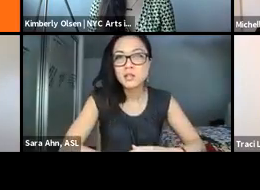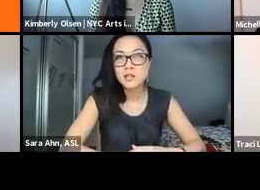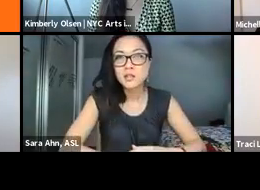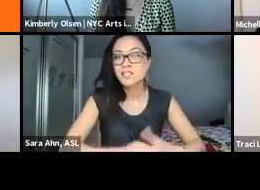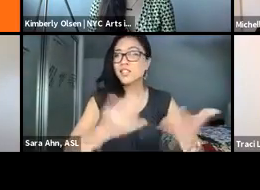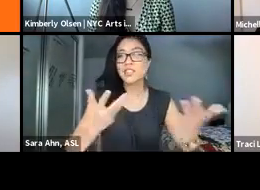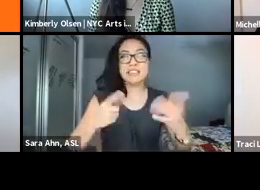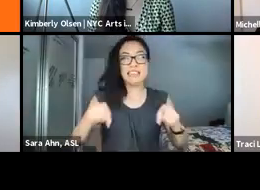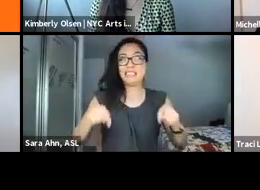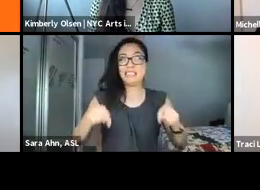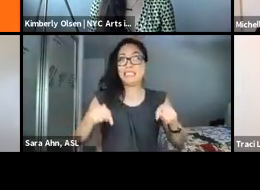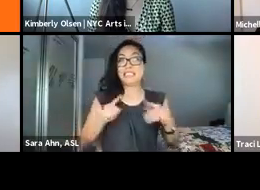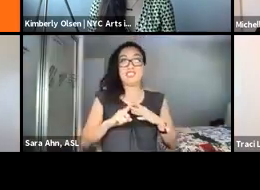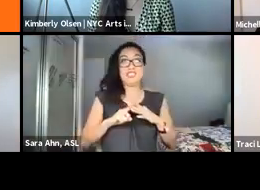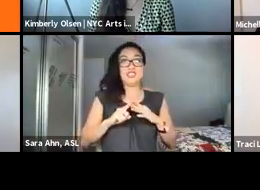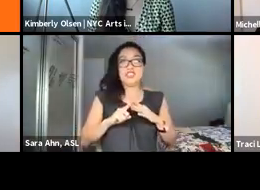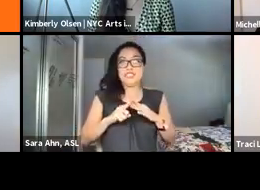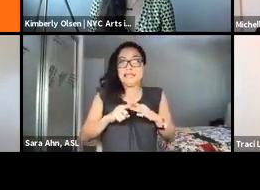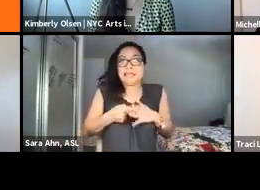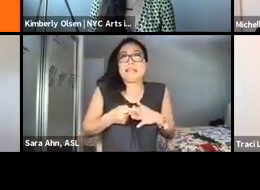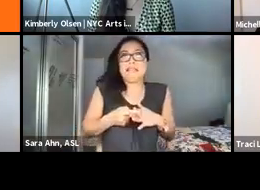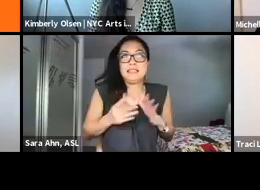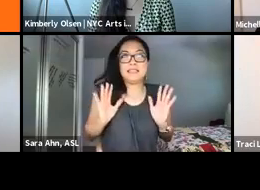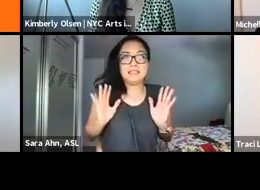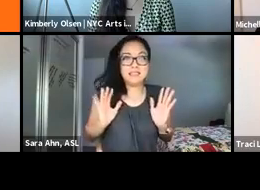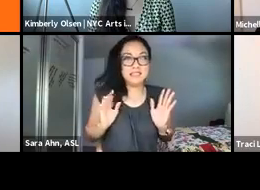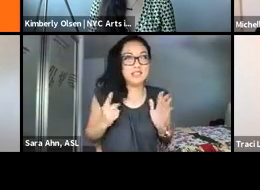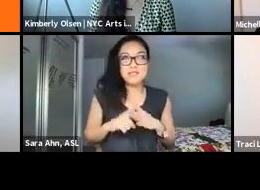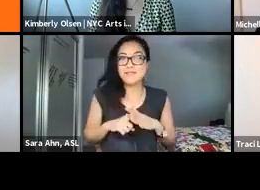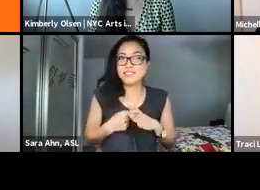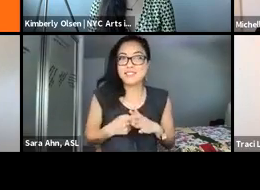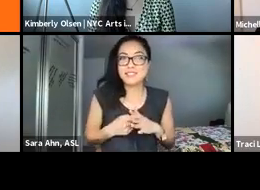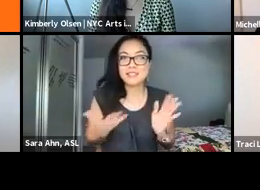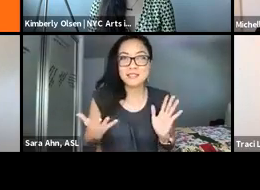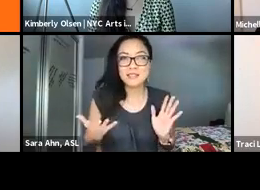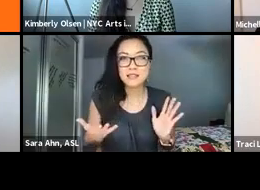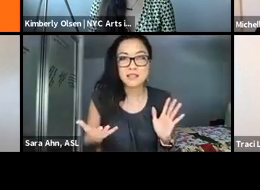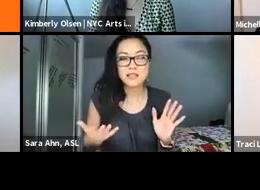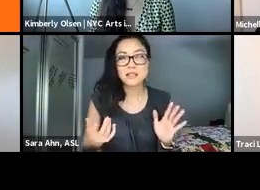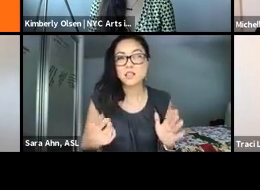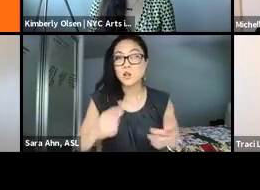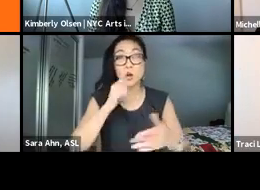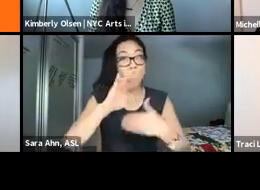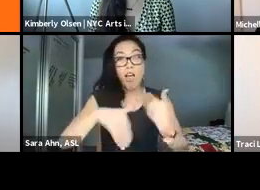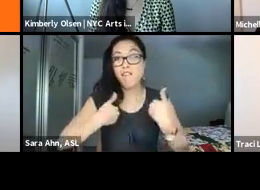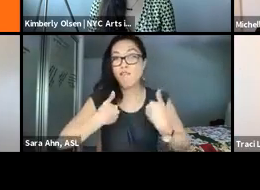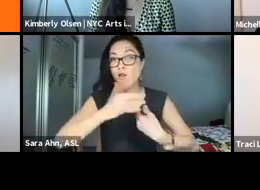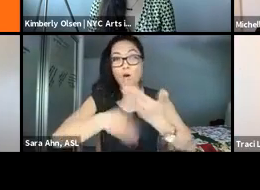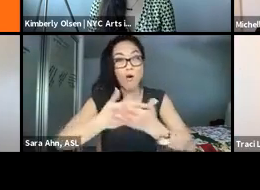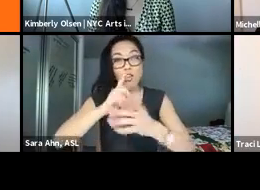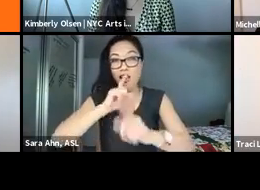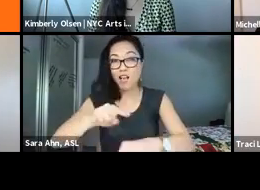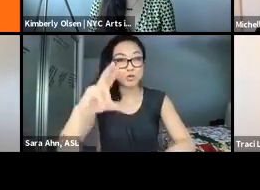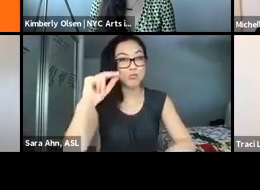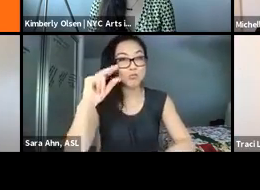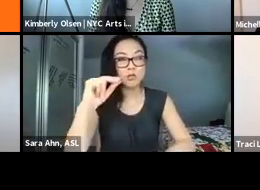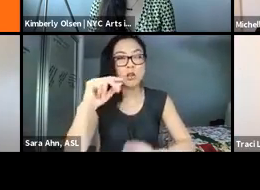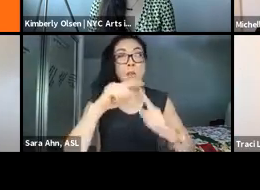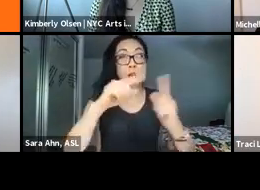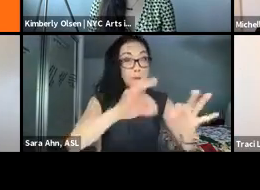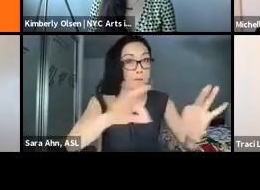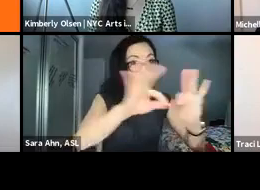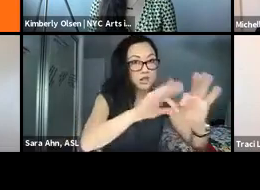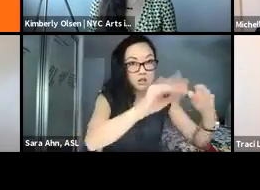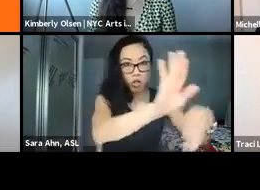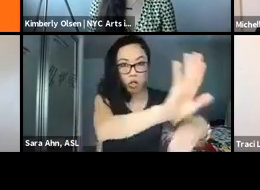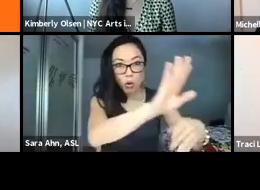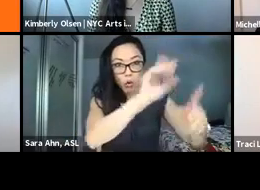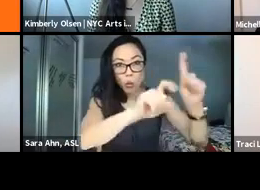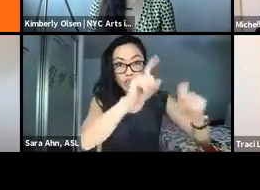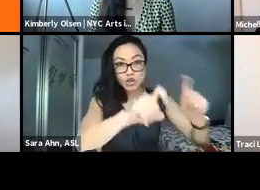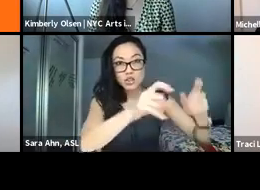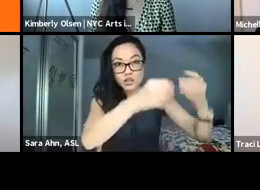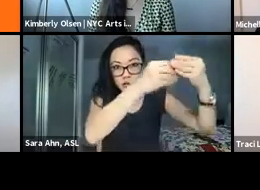like as a collective? Let's move along to think about --